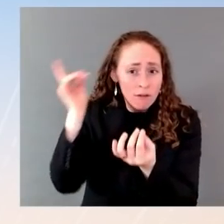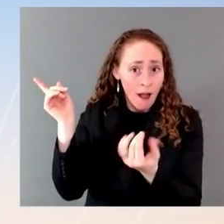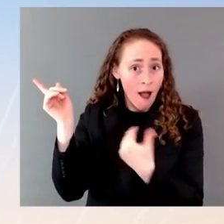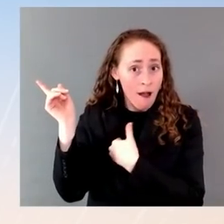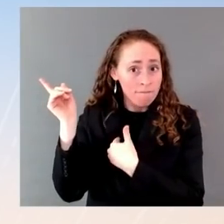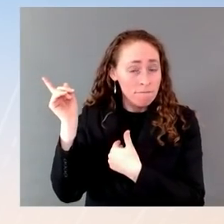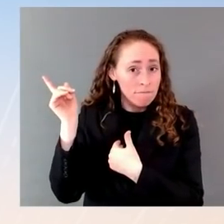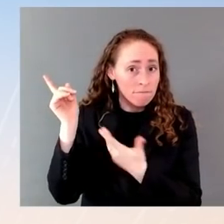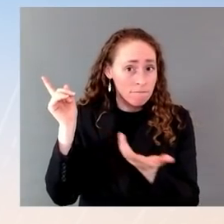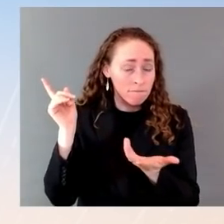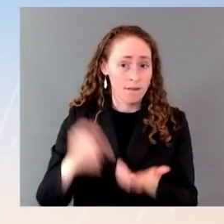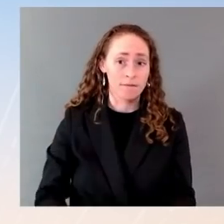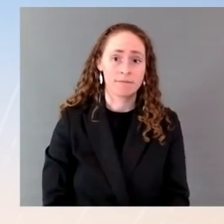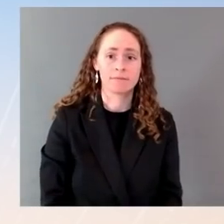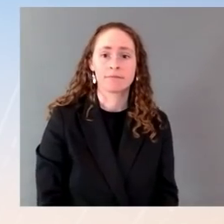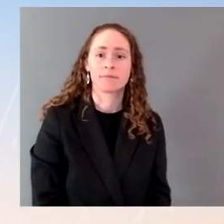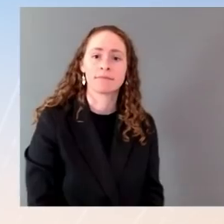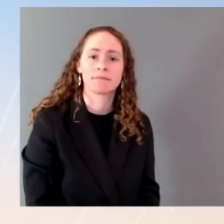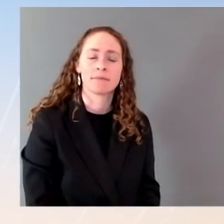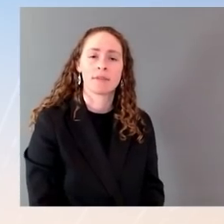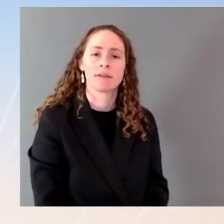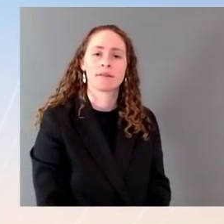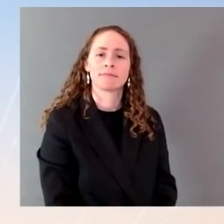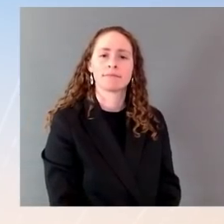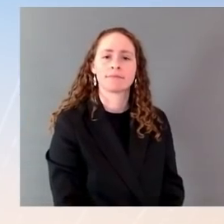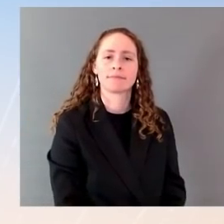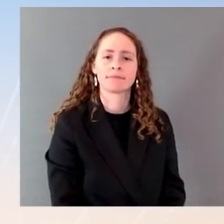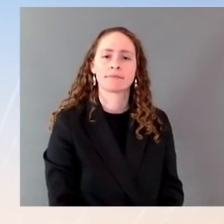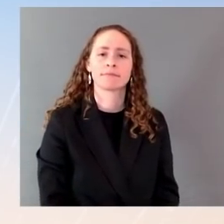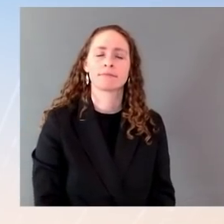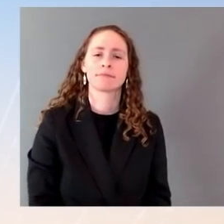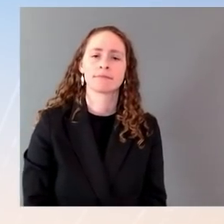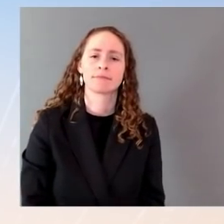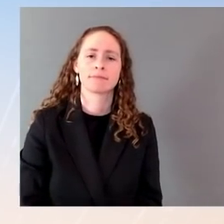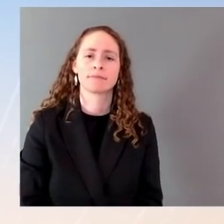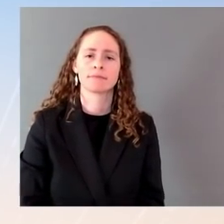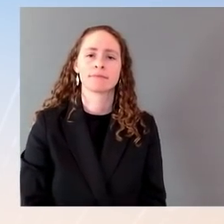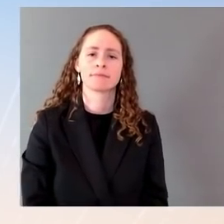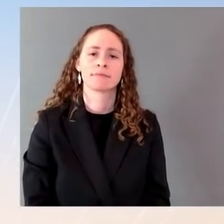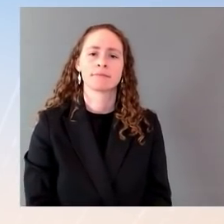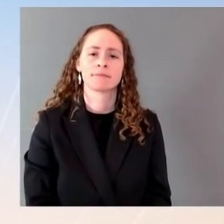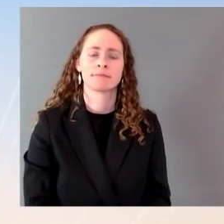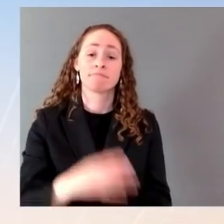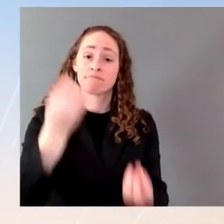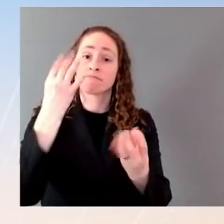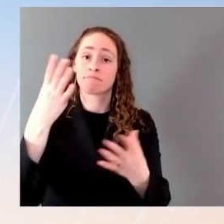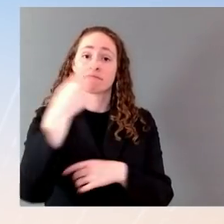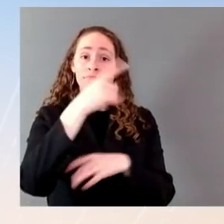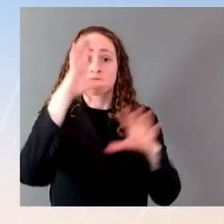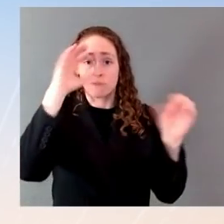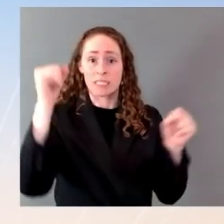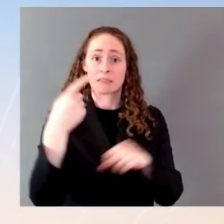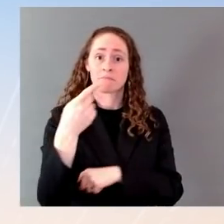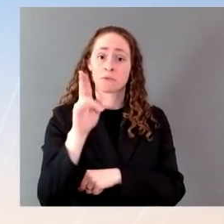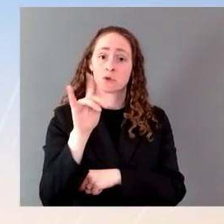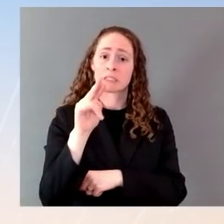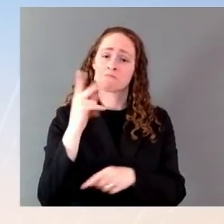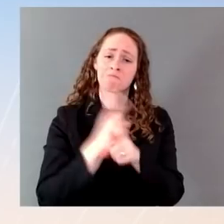He also laid out an alternative path -- an alternative path that is fundamentally in keeping with the basic principles and propositions